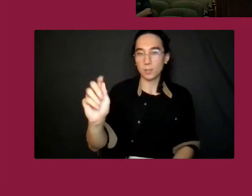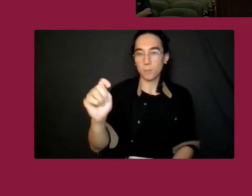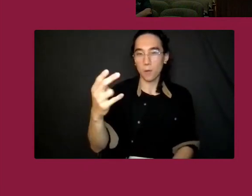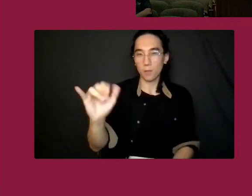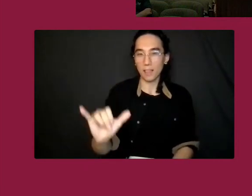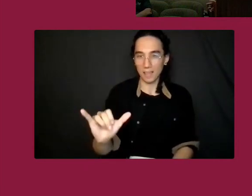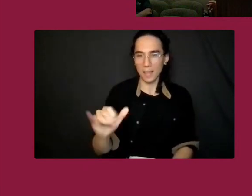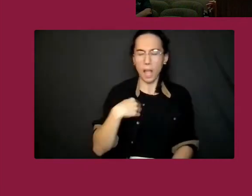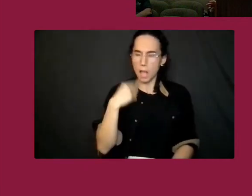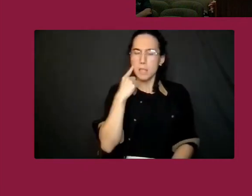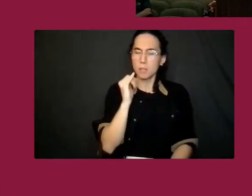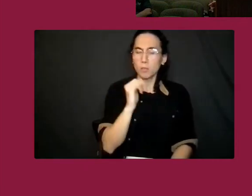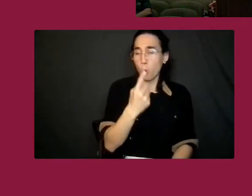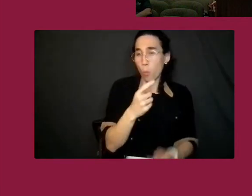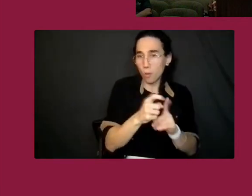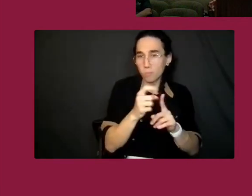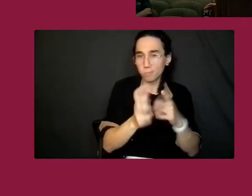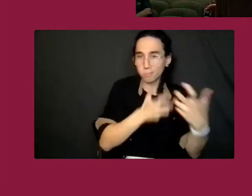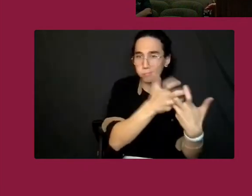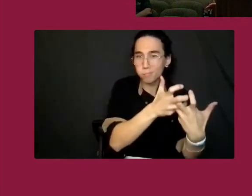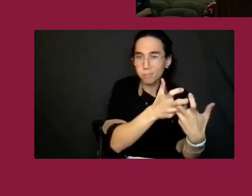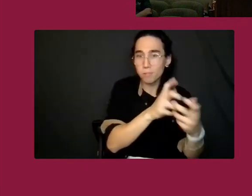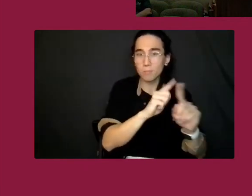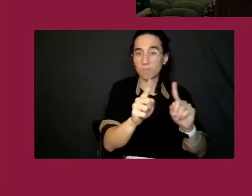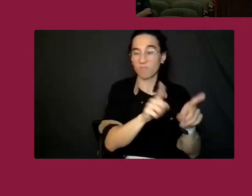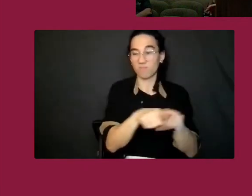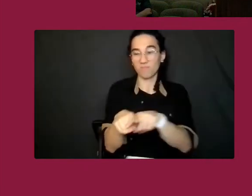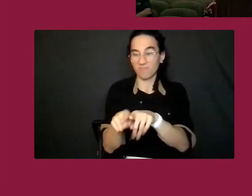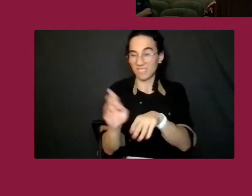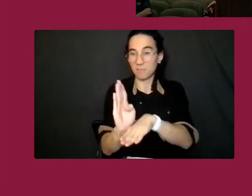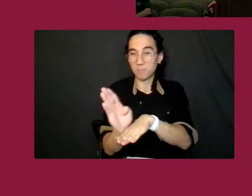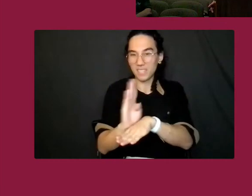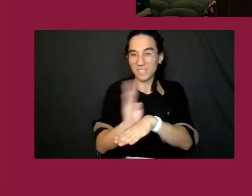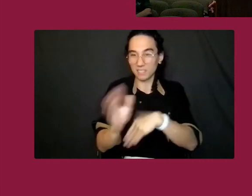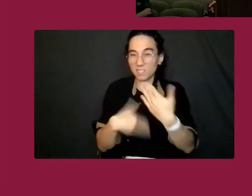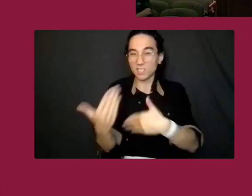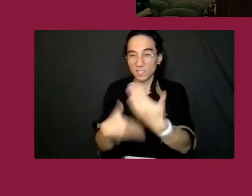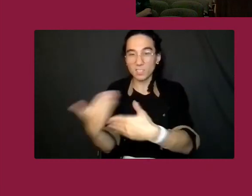is a really, really good sign of the changes that are happening and the success that our students are achieving.